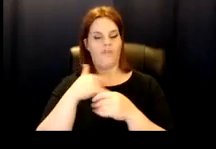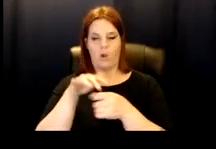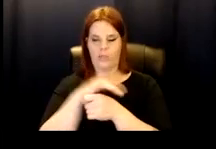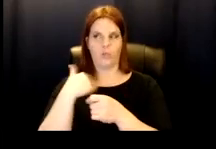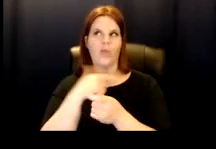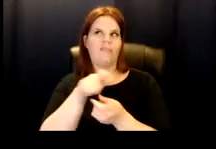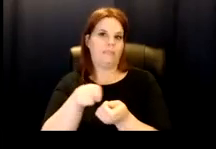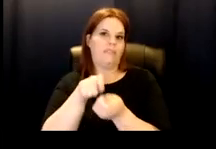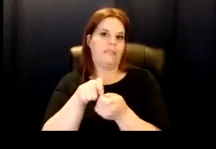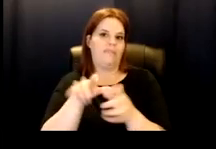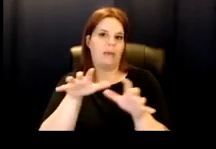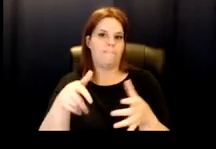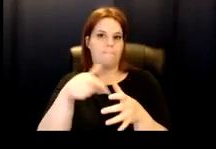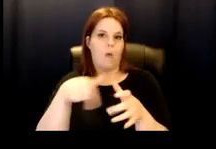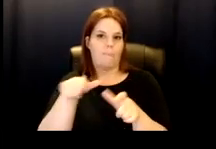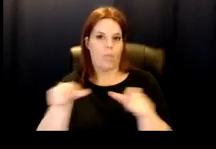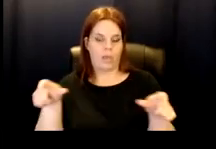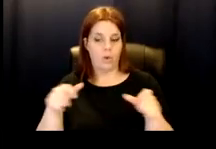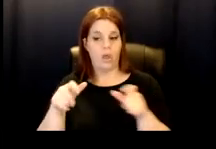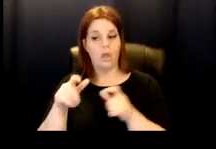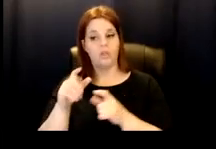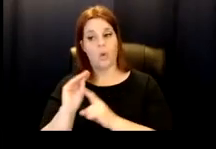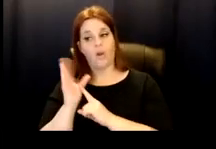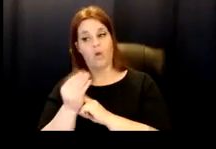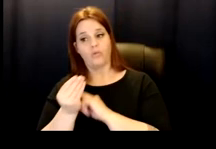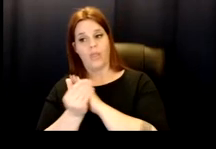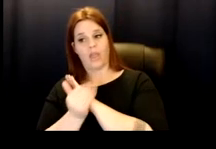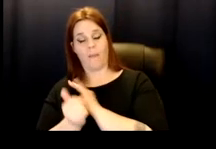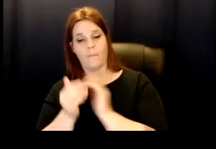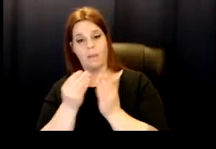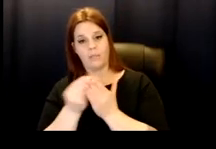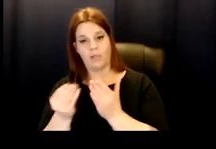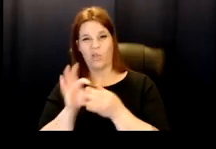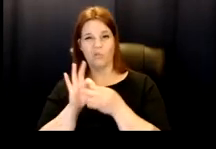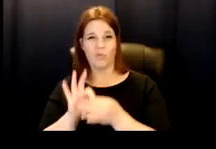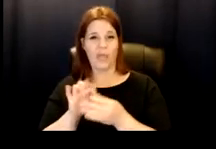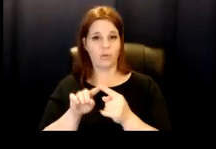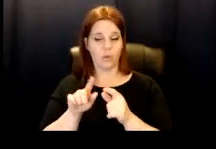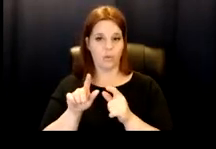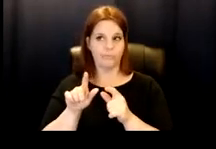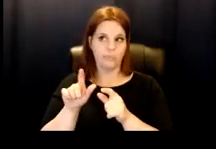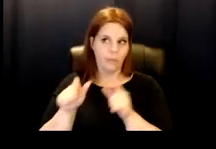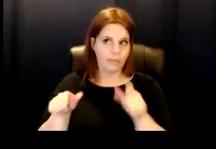so a lot of our culturally competent material is related to people in Puerto Rico and it